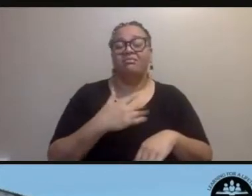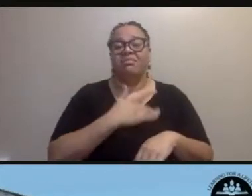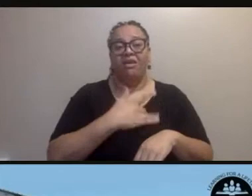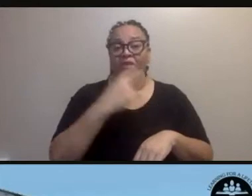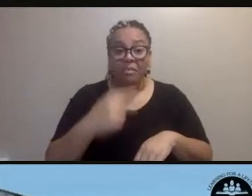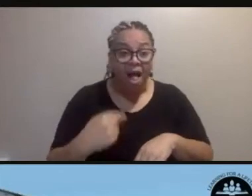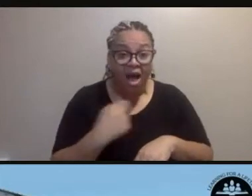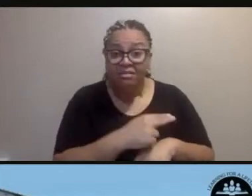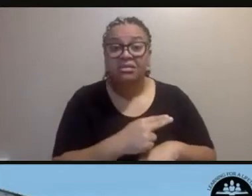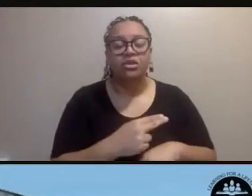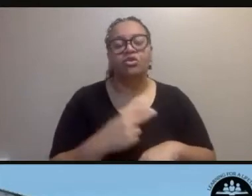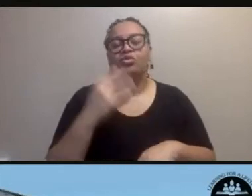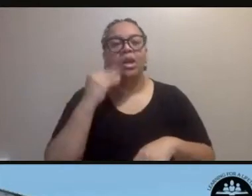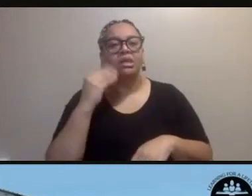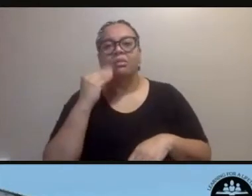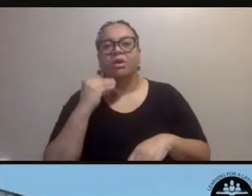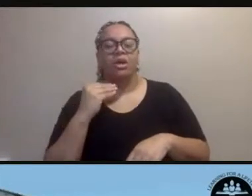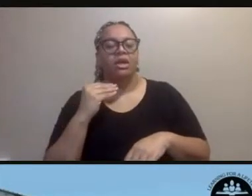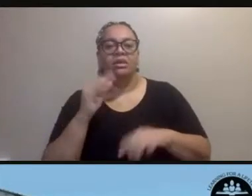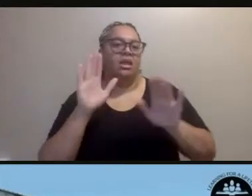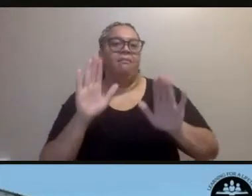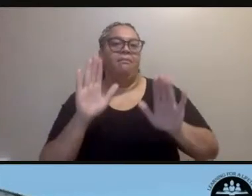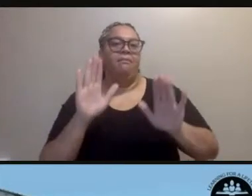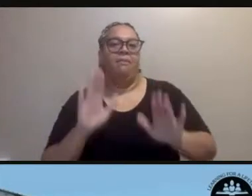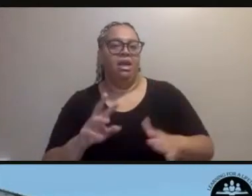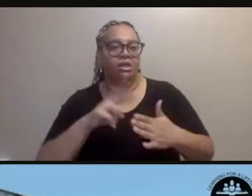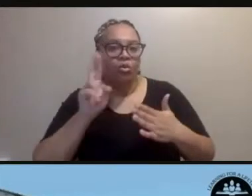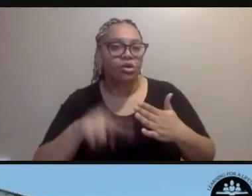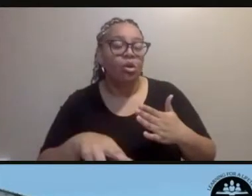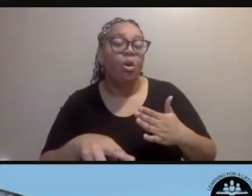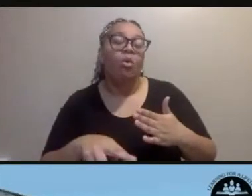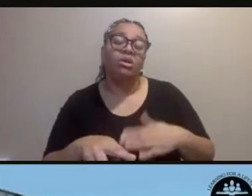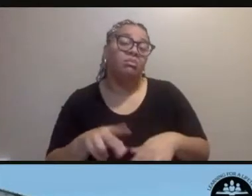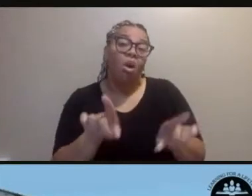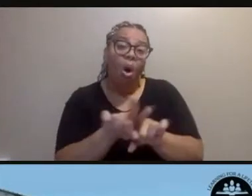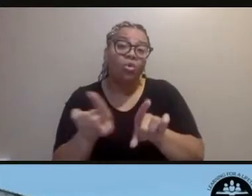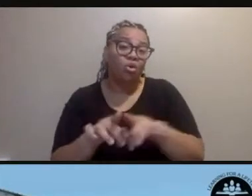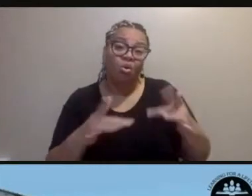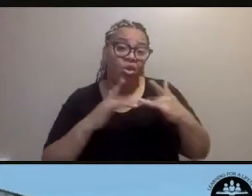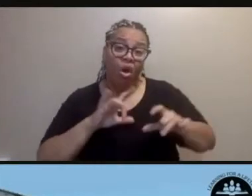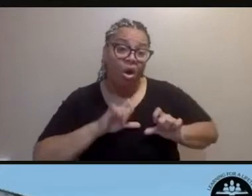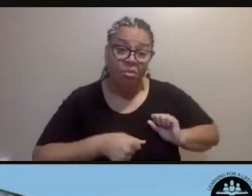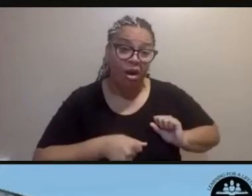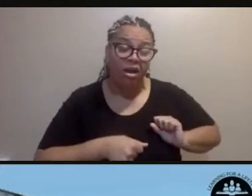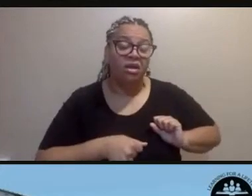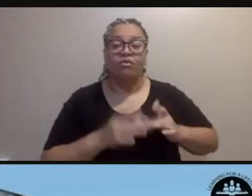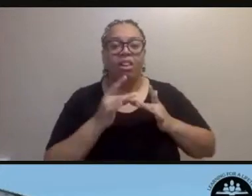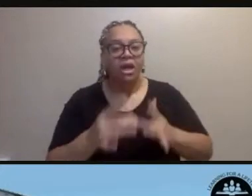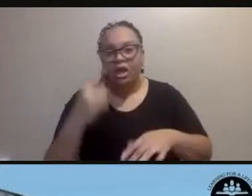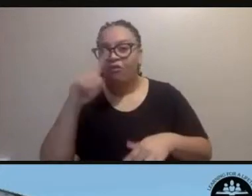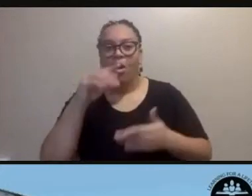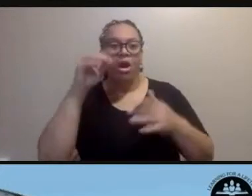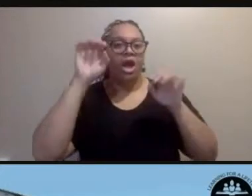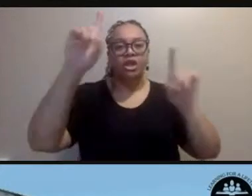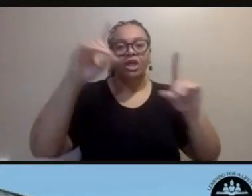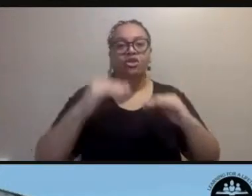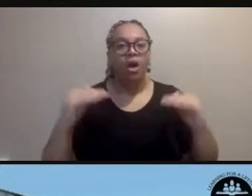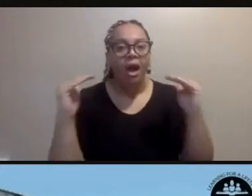LEADERS TOWARD COMMON GOALS. I'VE BEEN BLESSED IN MANY